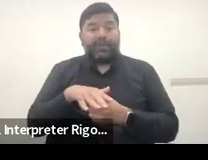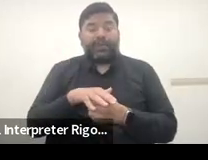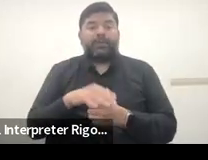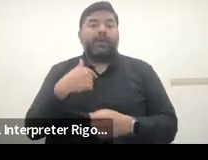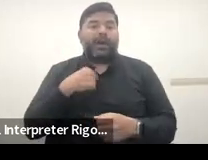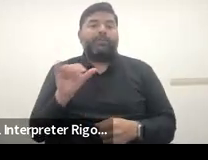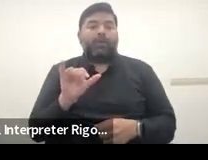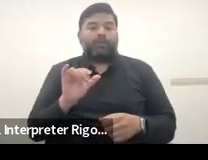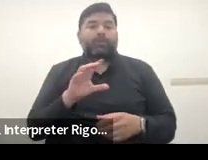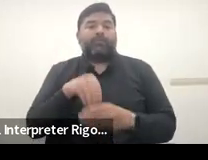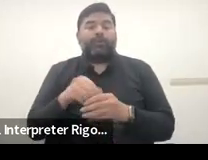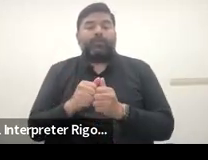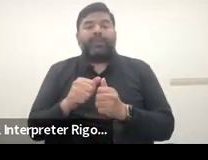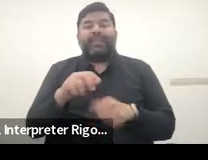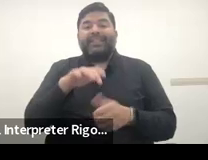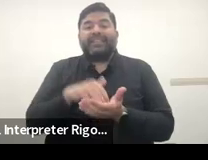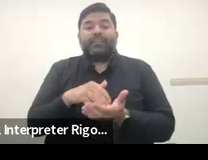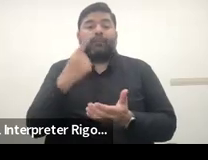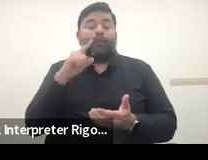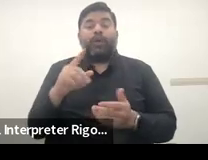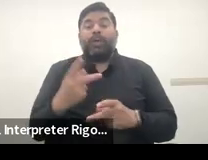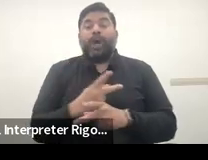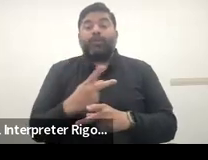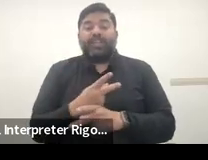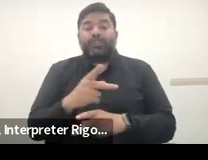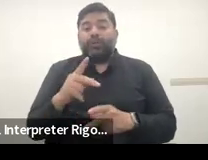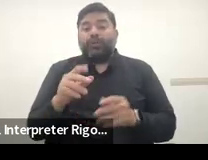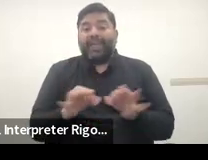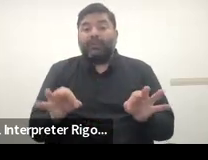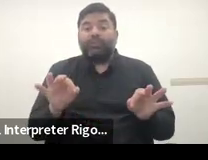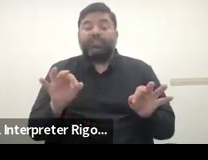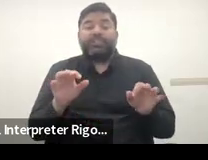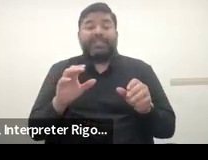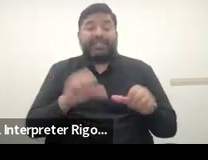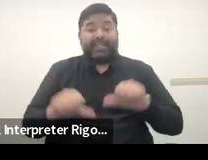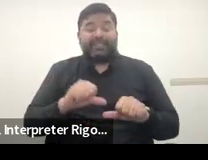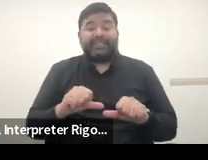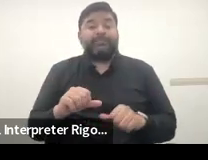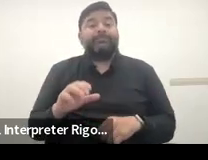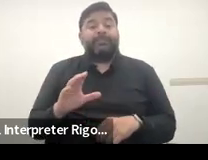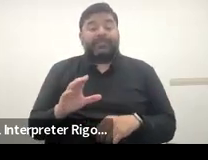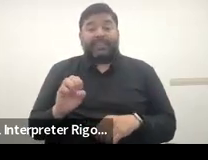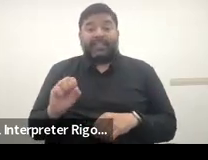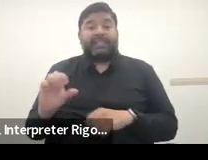the Center for Computational Language Sciences (CCLS) and there will be an upcoming talk